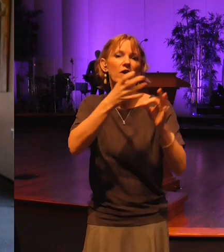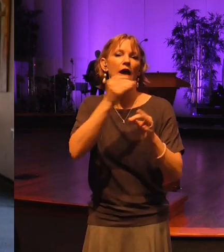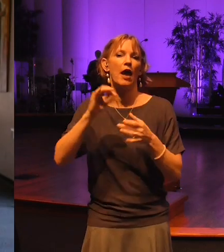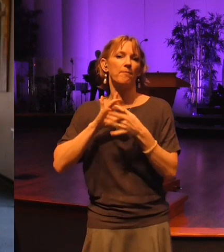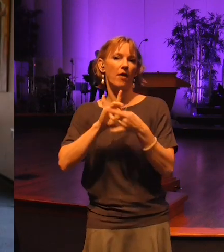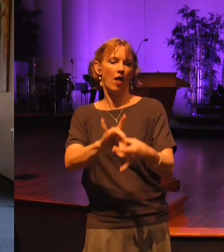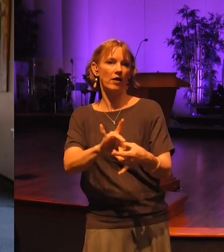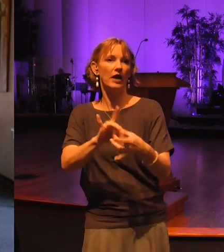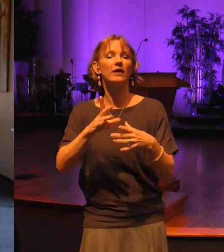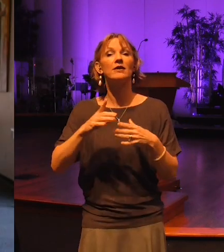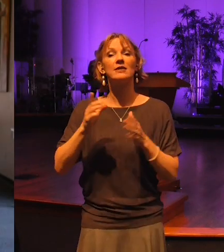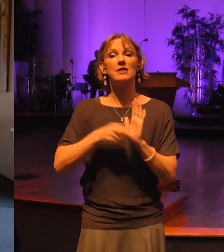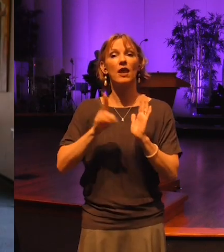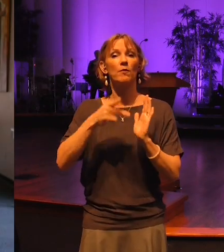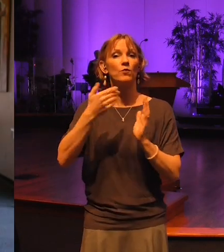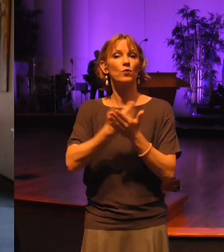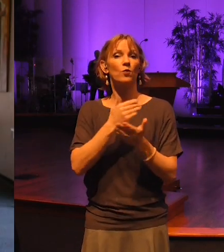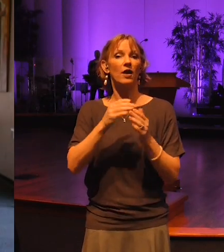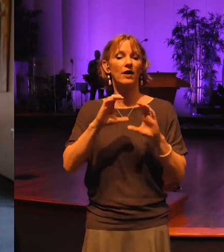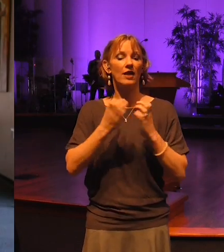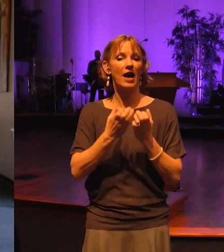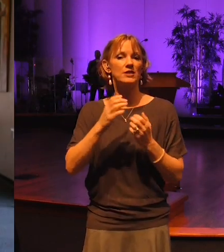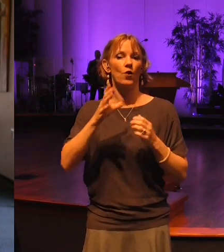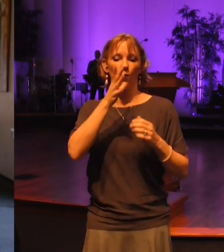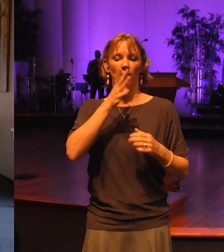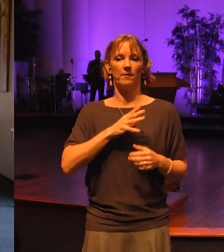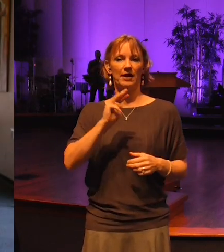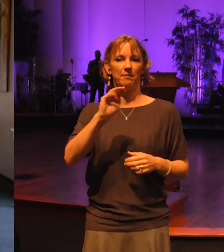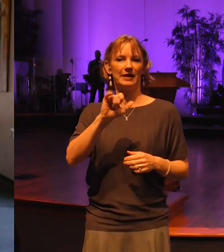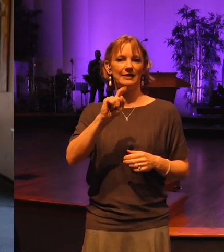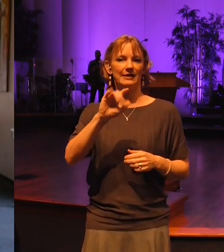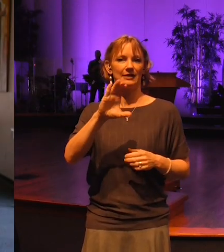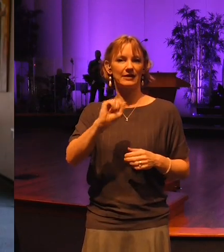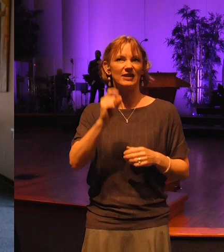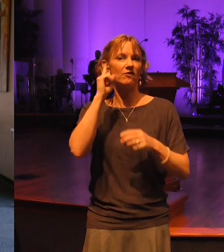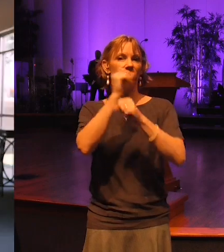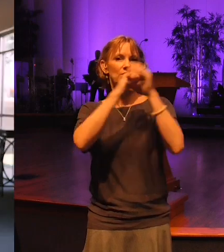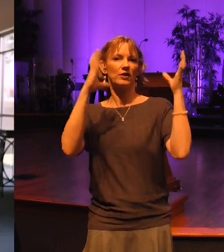new class Women Mystics Visionaries and Voices of the Divine on May 6th